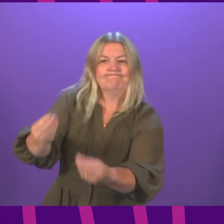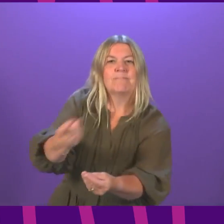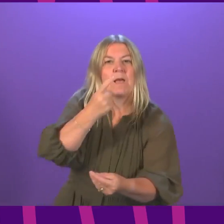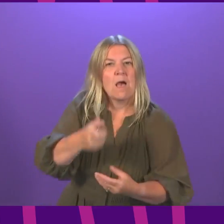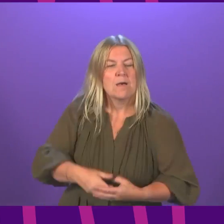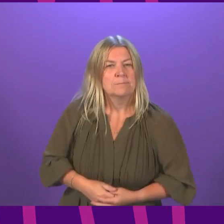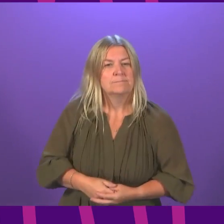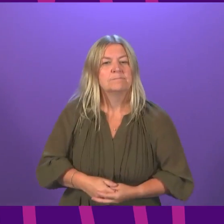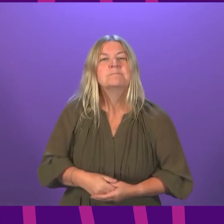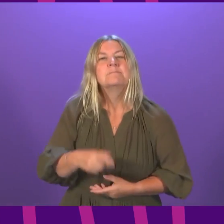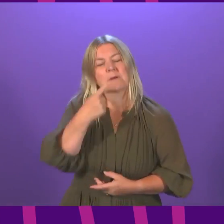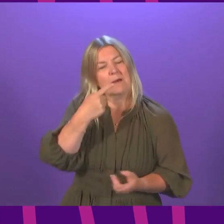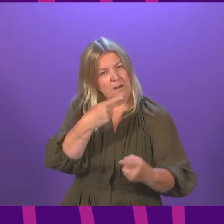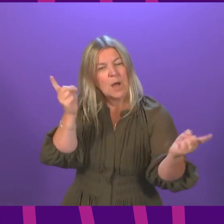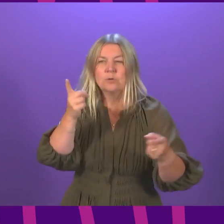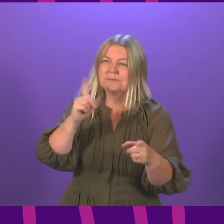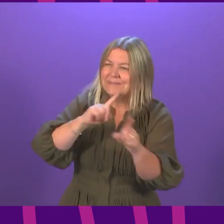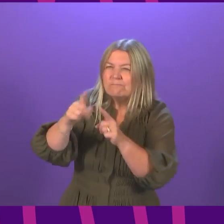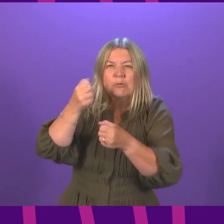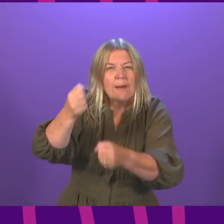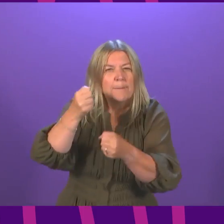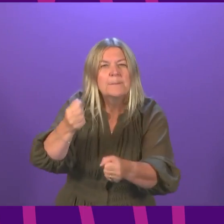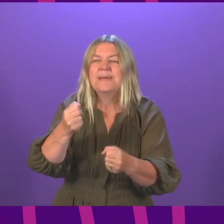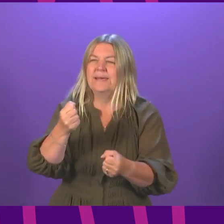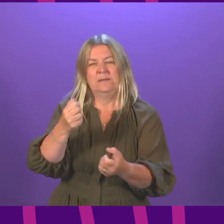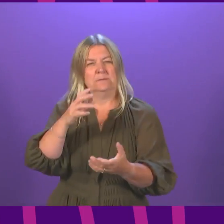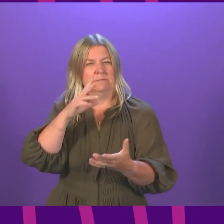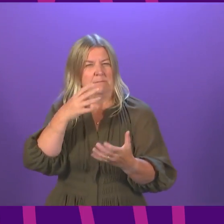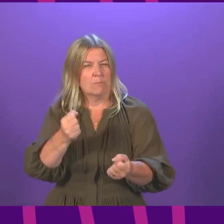Today, I can announce that the campaigns will focus on the use of naloxone and on tackling